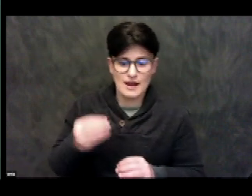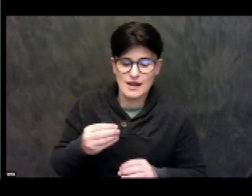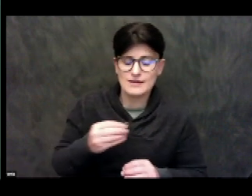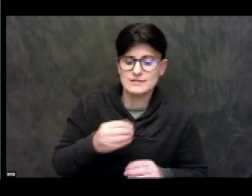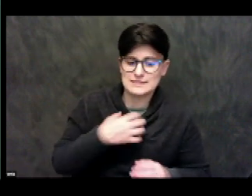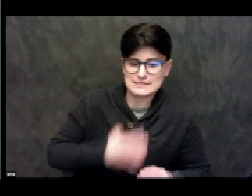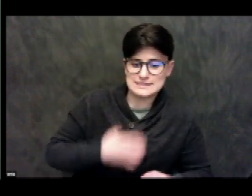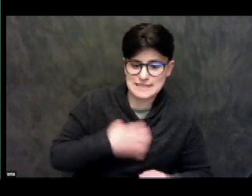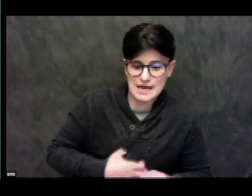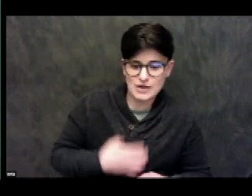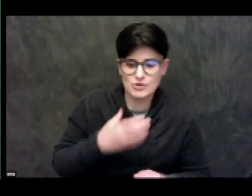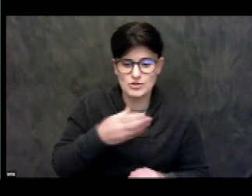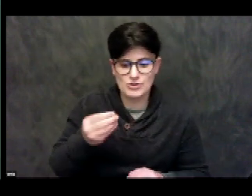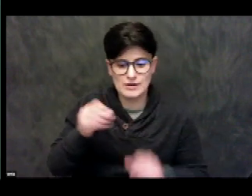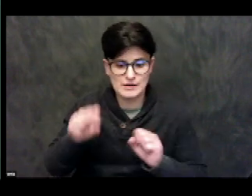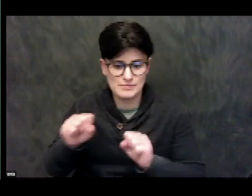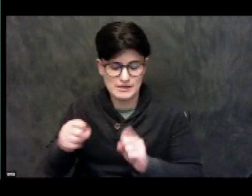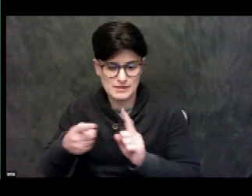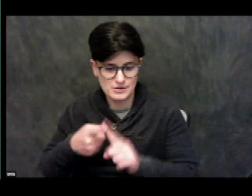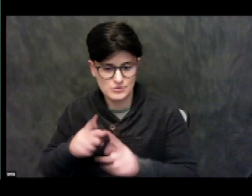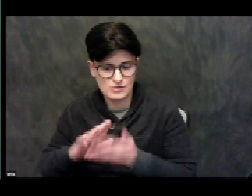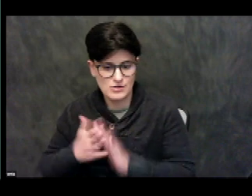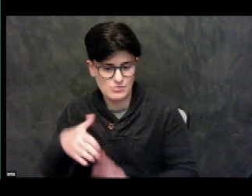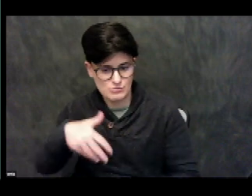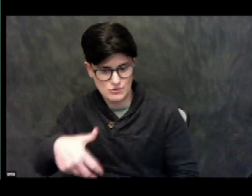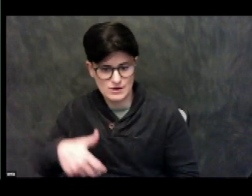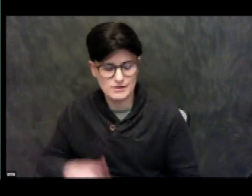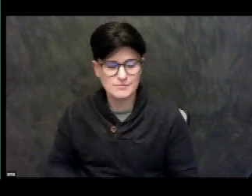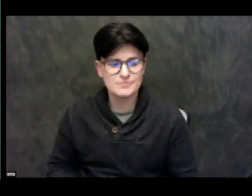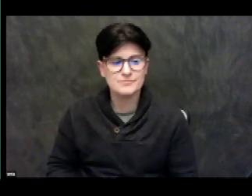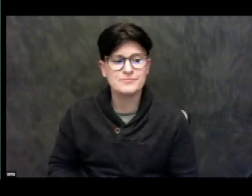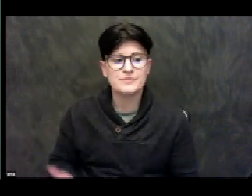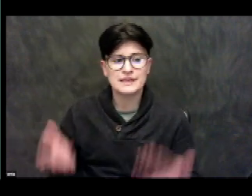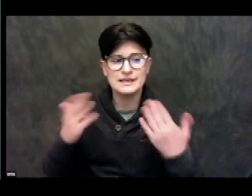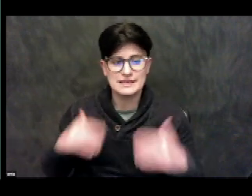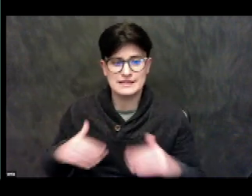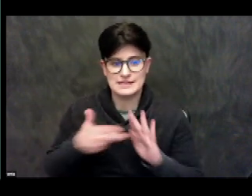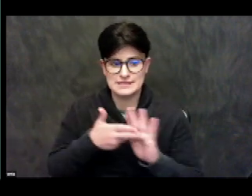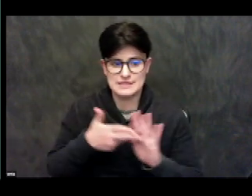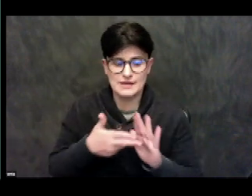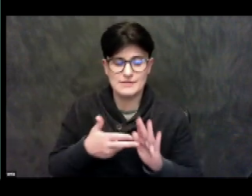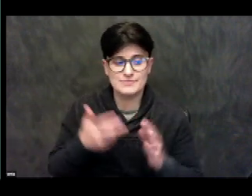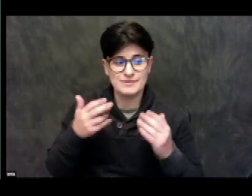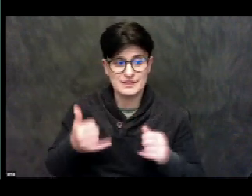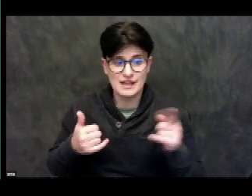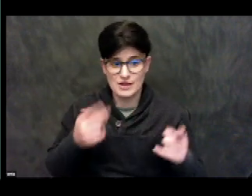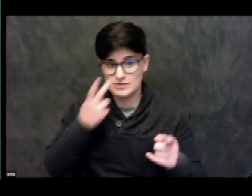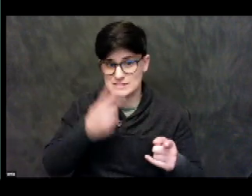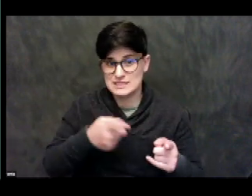Next slide, moving towards the desired pregnancy and focusing more